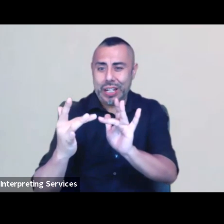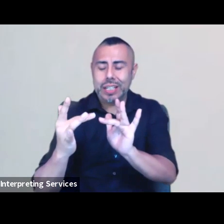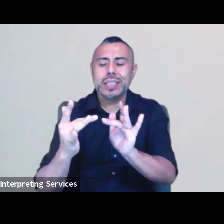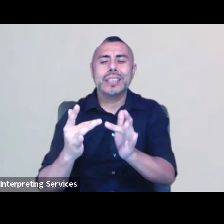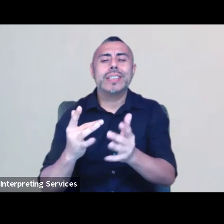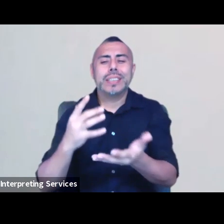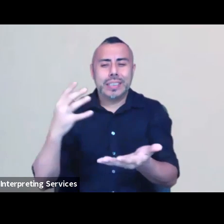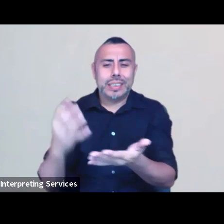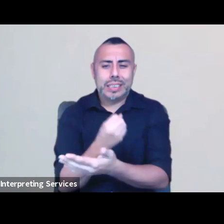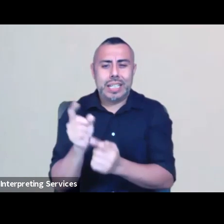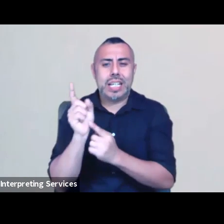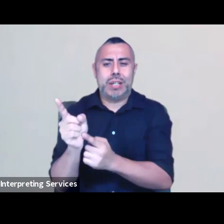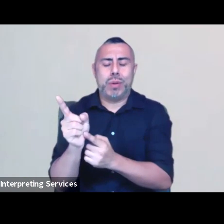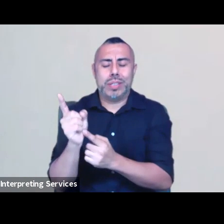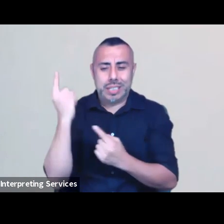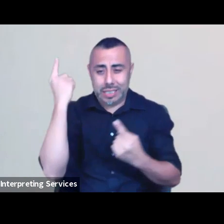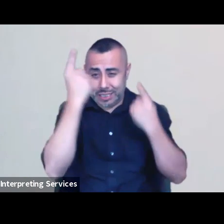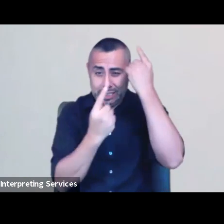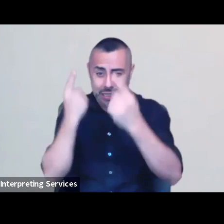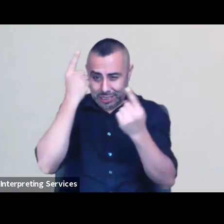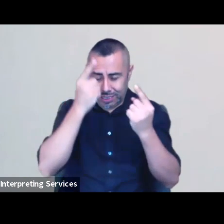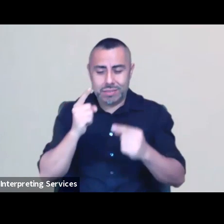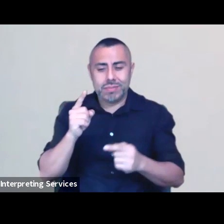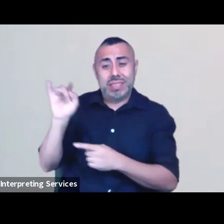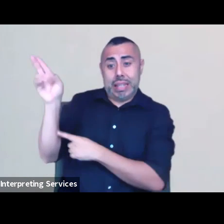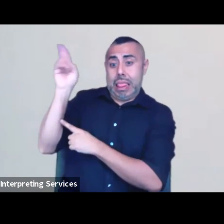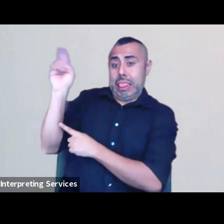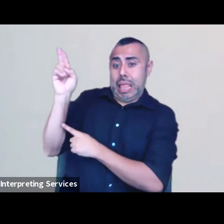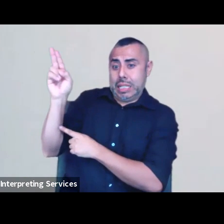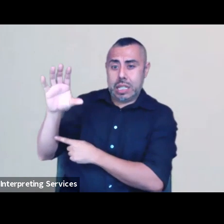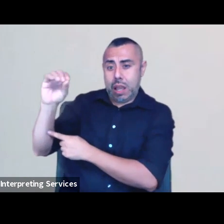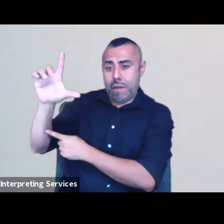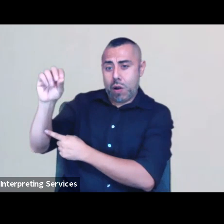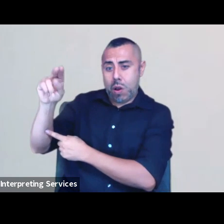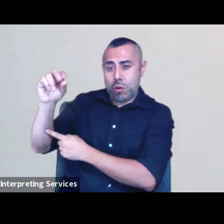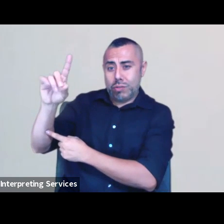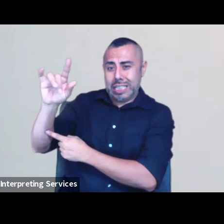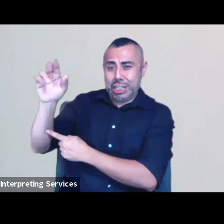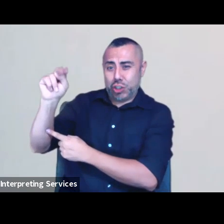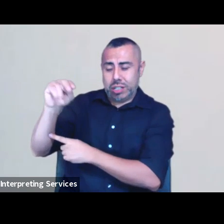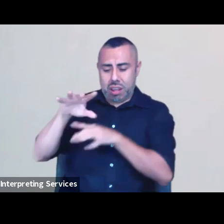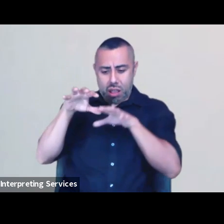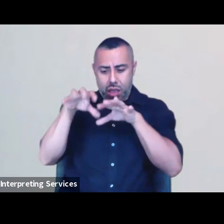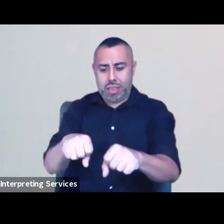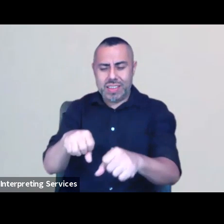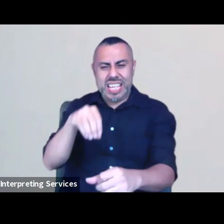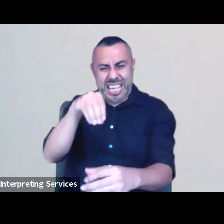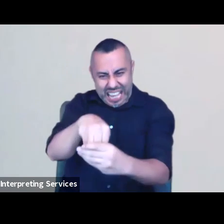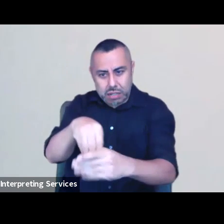of colonization embedded within the technologies, structures and ways of thinking we use every day.